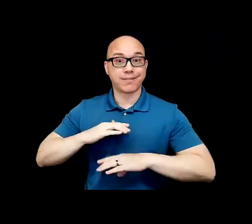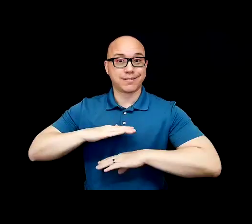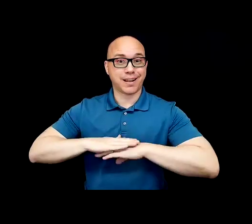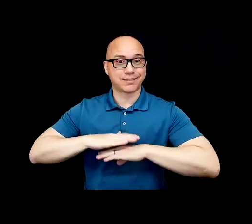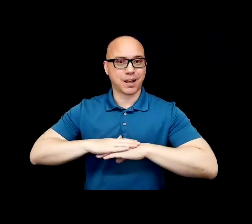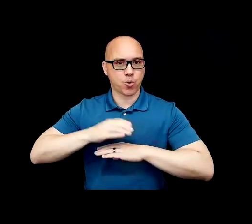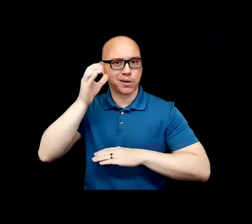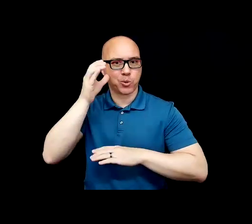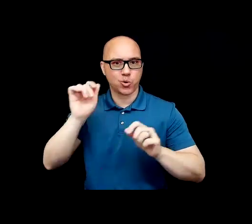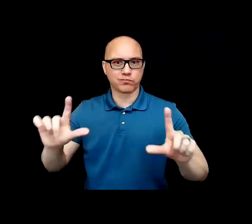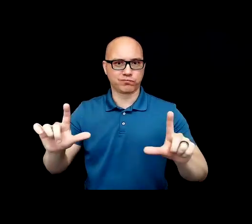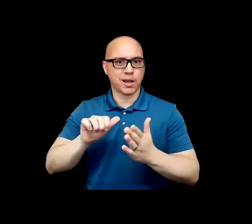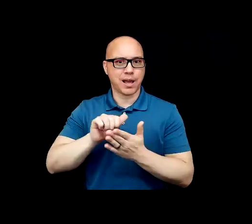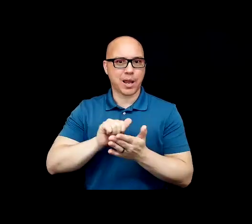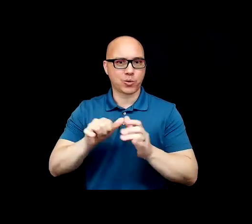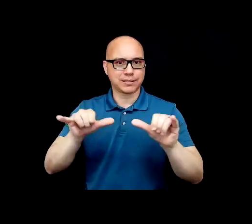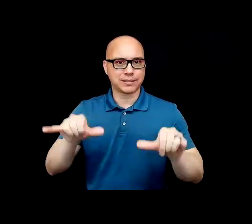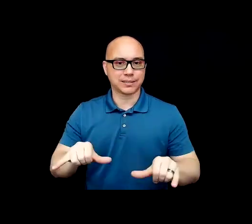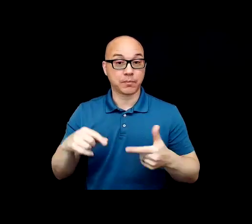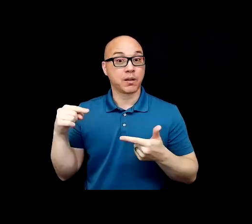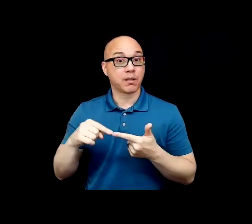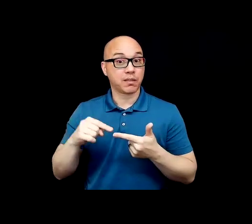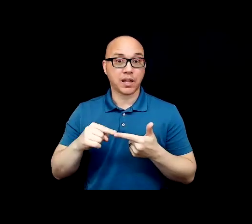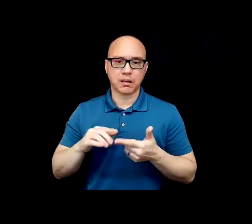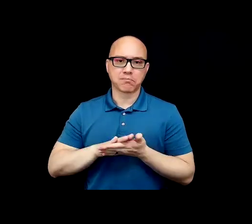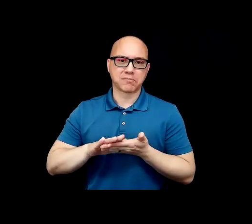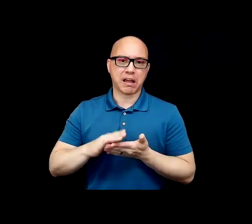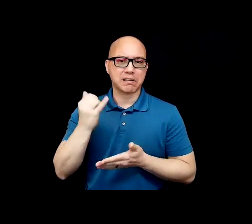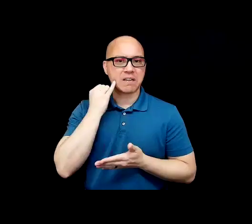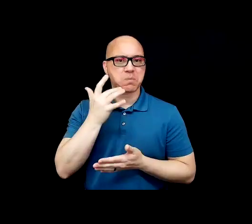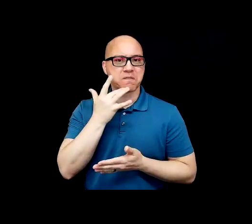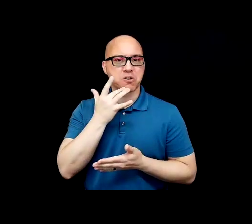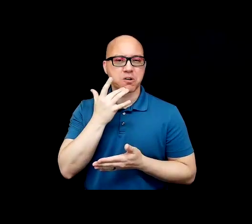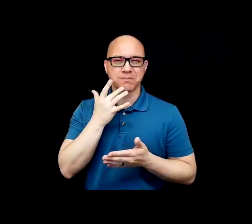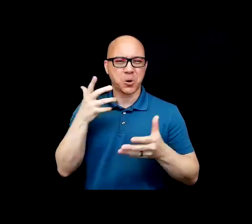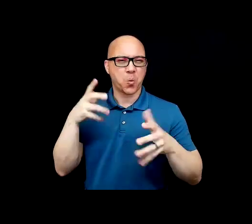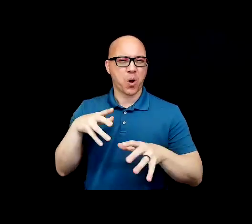These systems are good for those who prefer offline access, because they don't want the